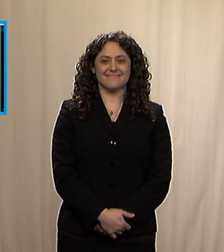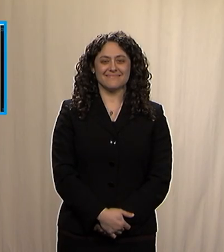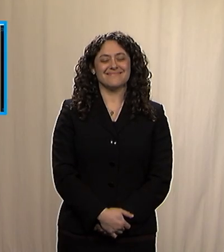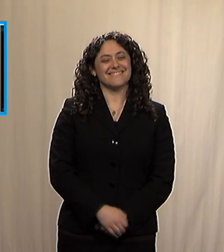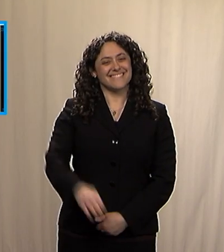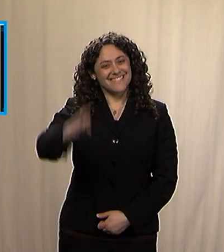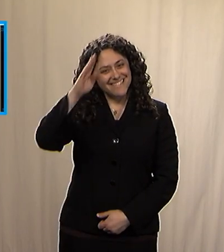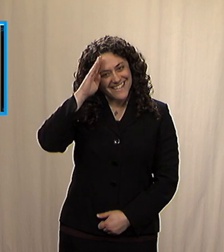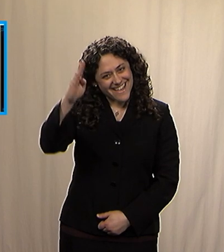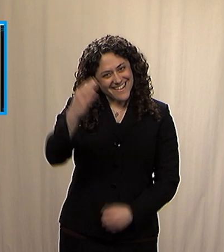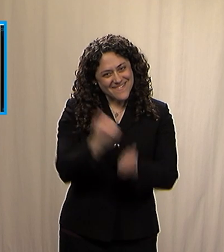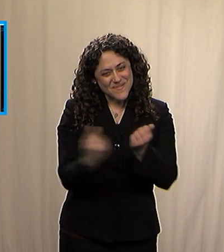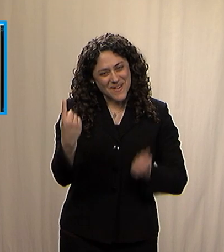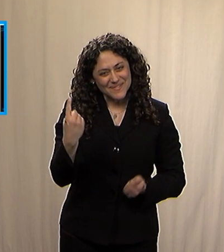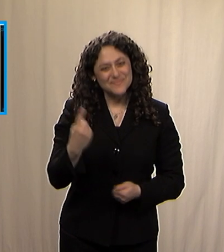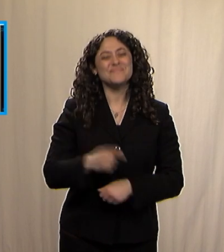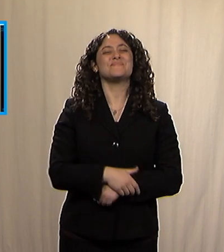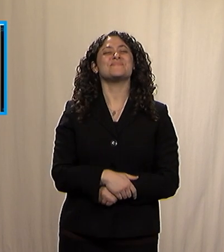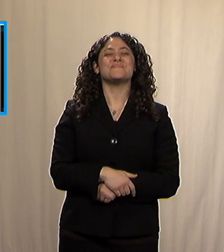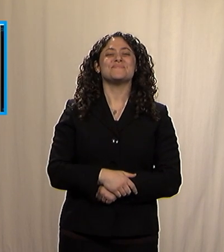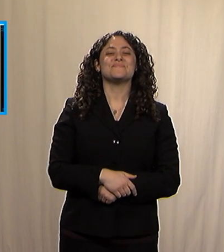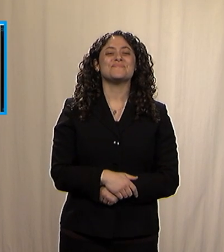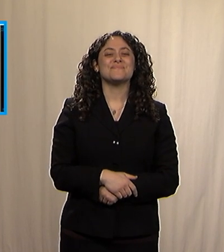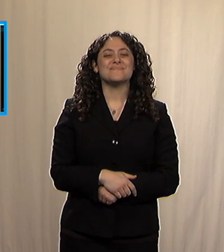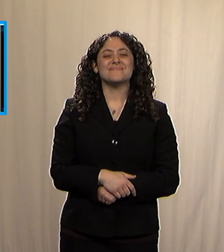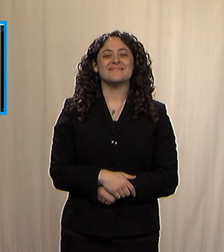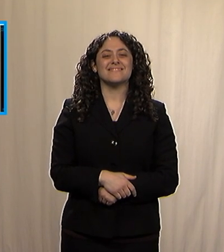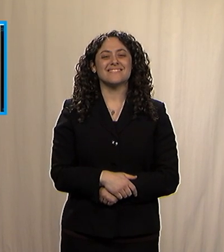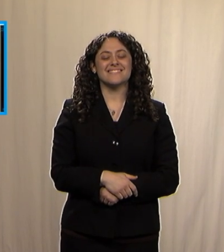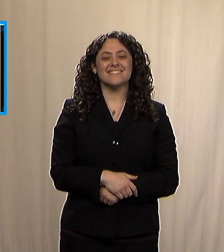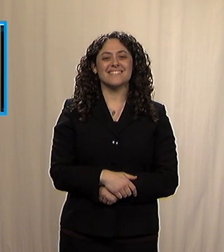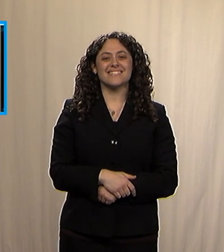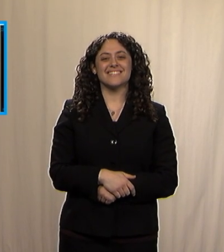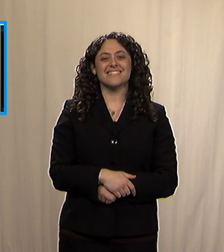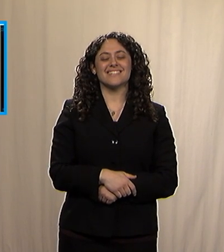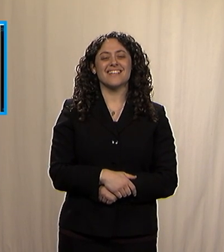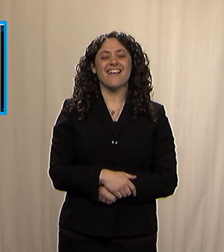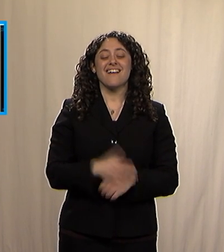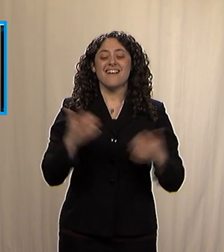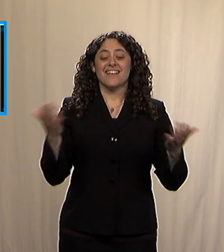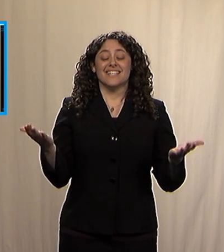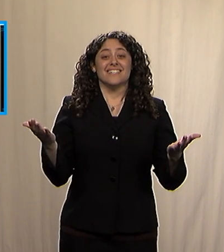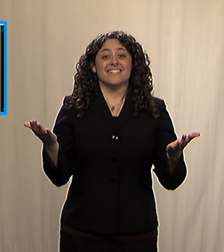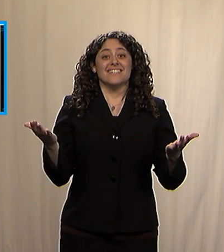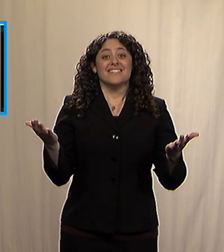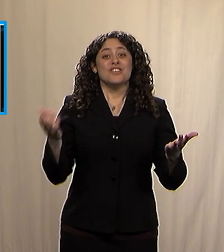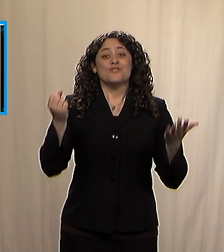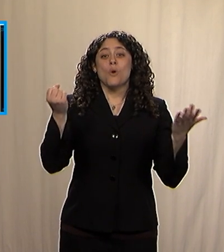Hello, everyone. I'll be starting to get some questions in.